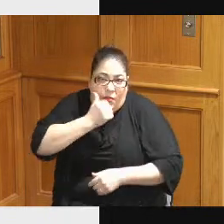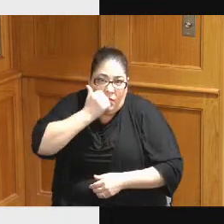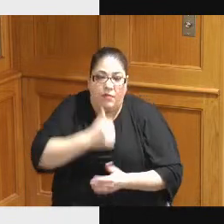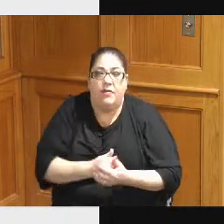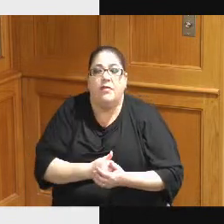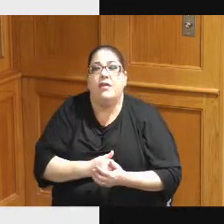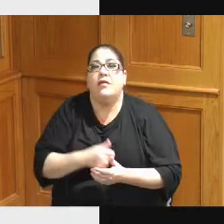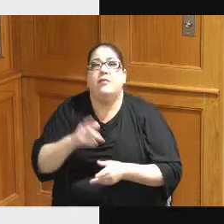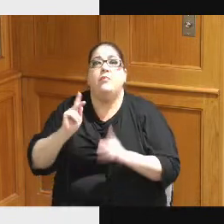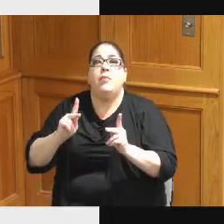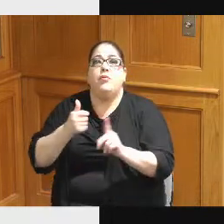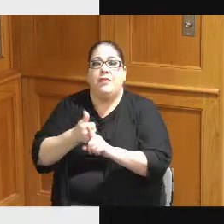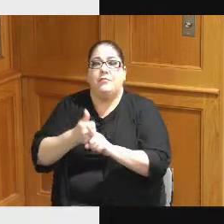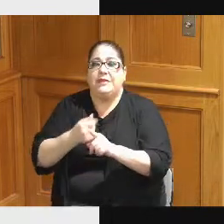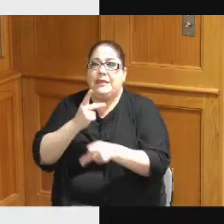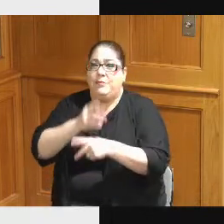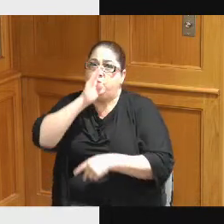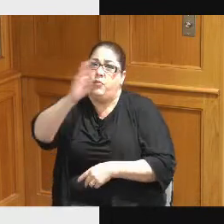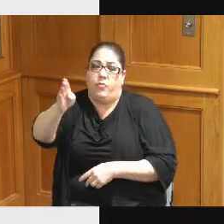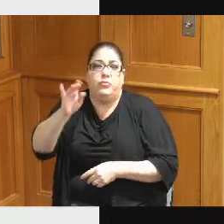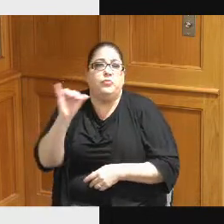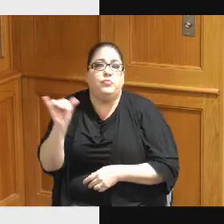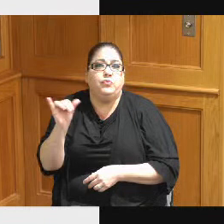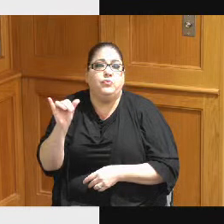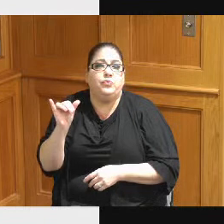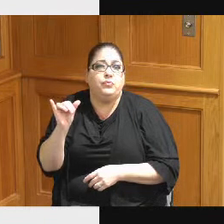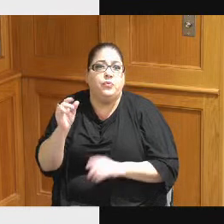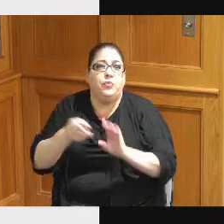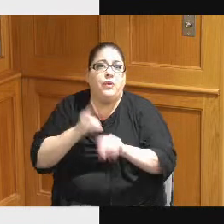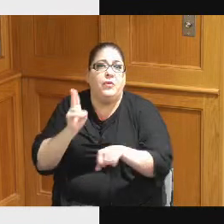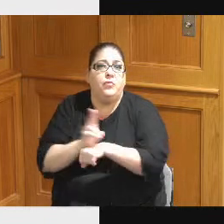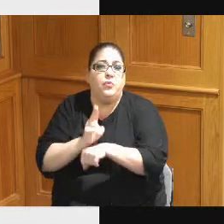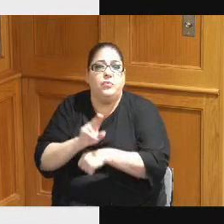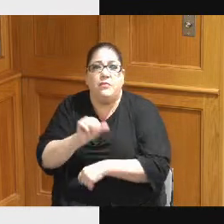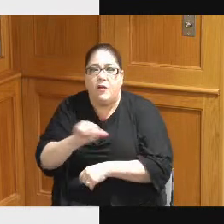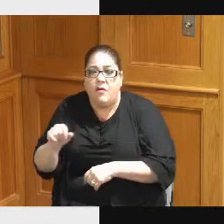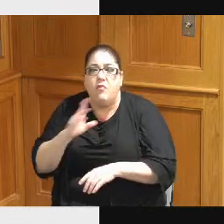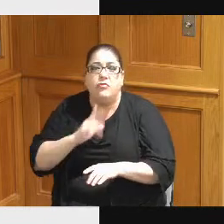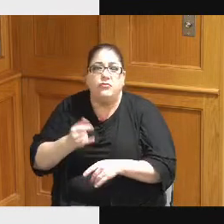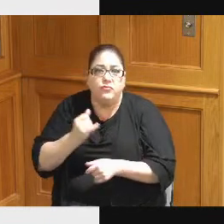are trying to maintain their sobriety so those are the best candidates for transitional housing